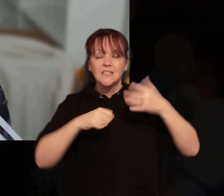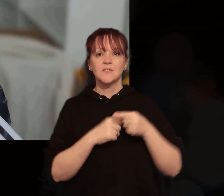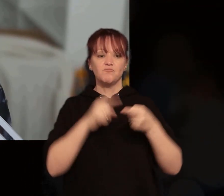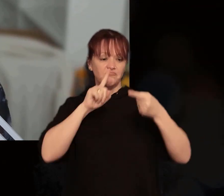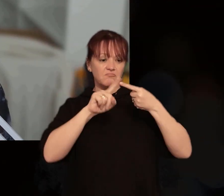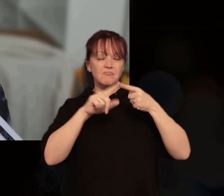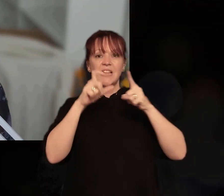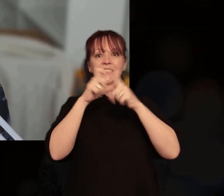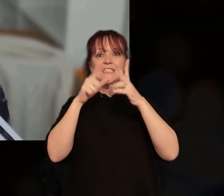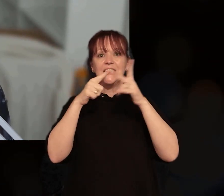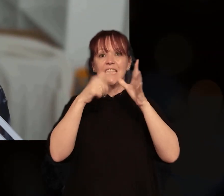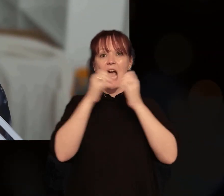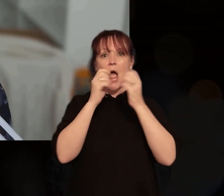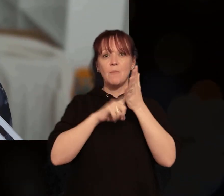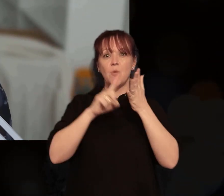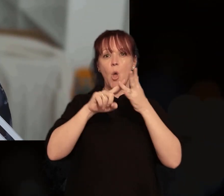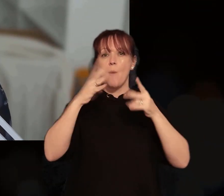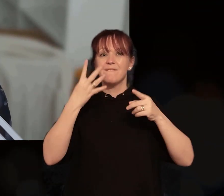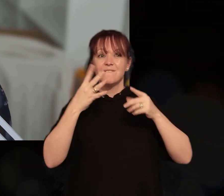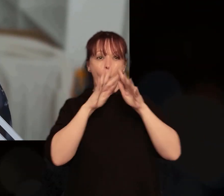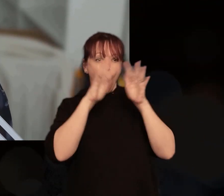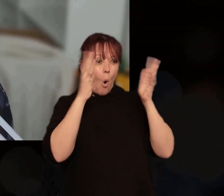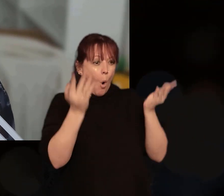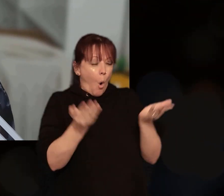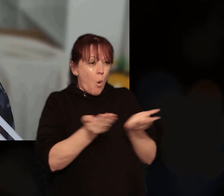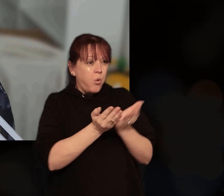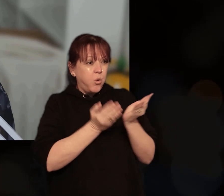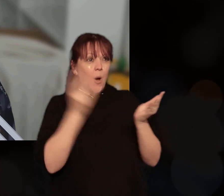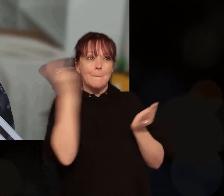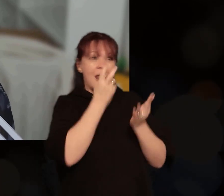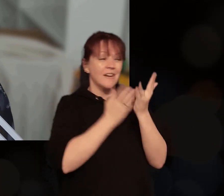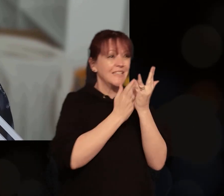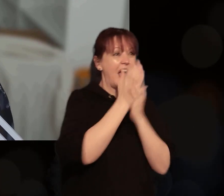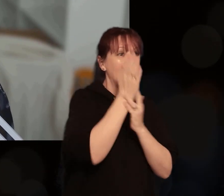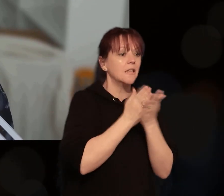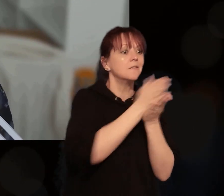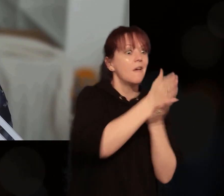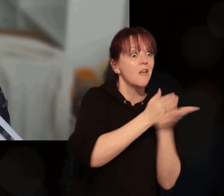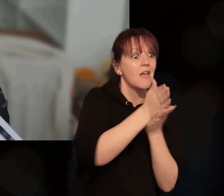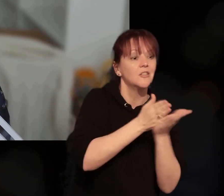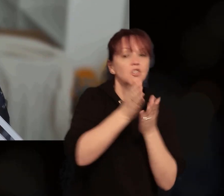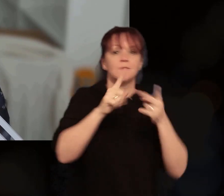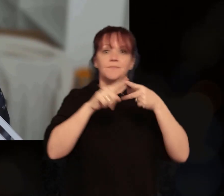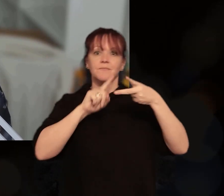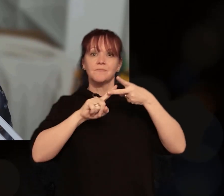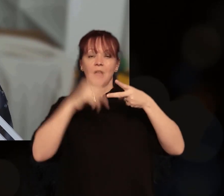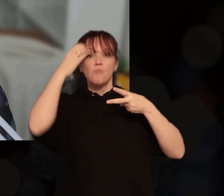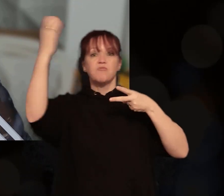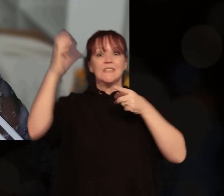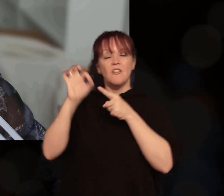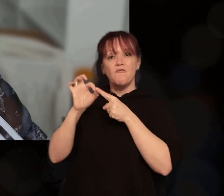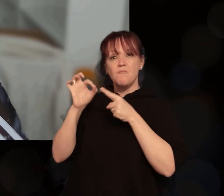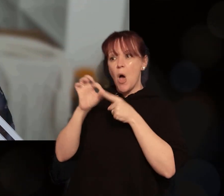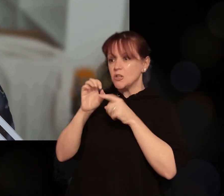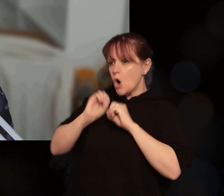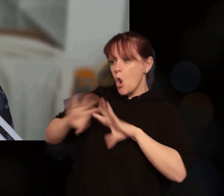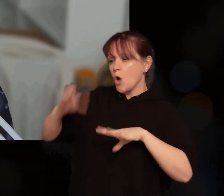which are Diablo IV's blind accessible overworld navigation, Prince of Persia The Lost Crown's Memory Shards,